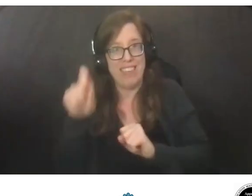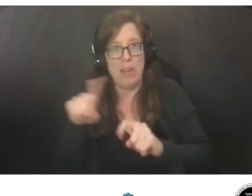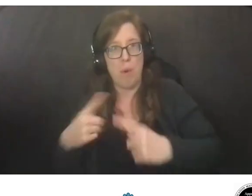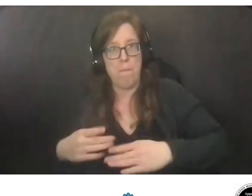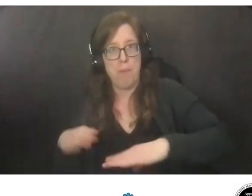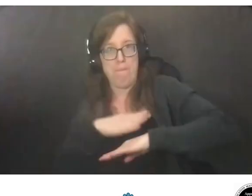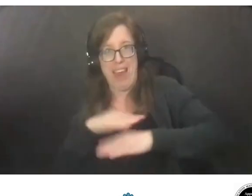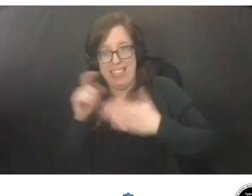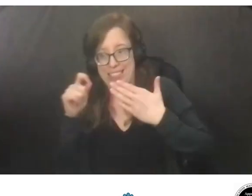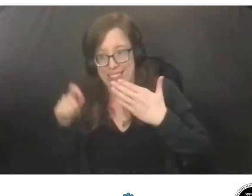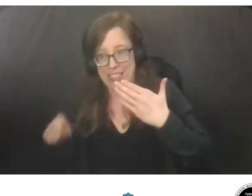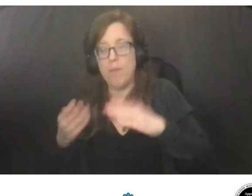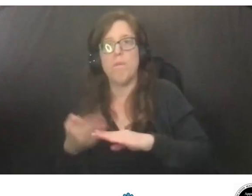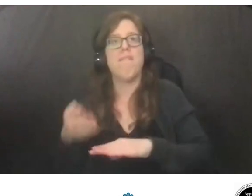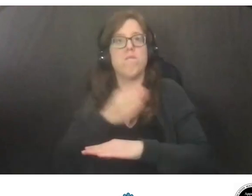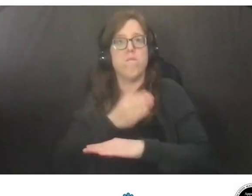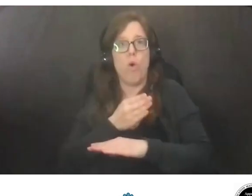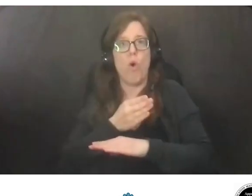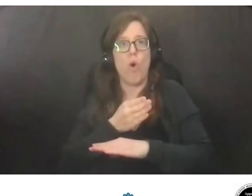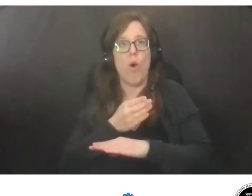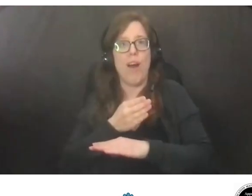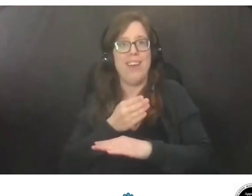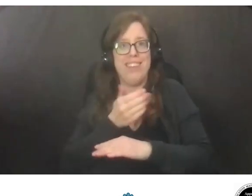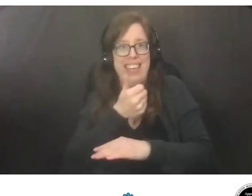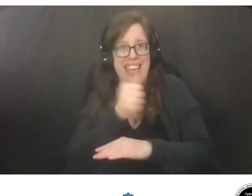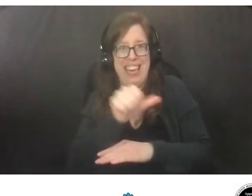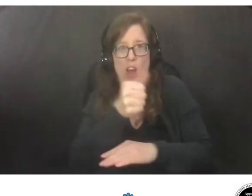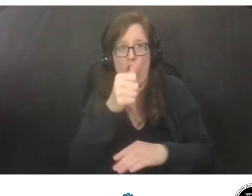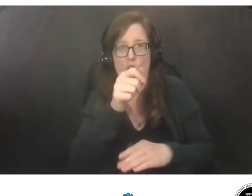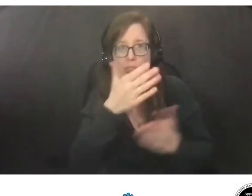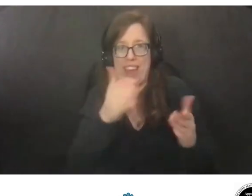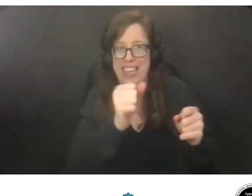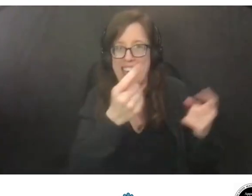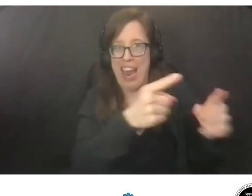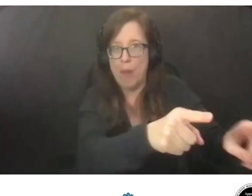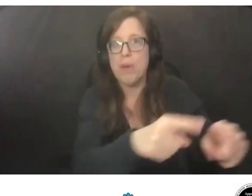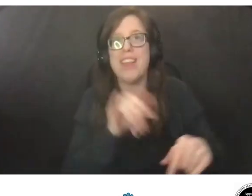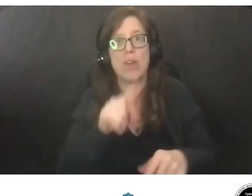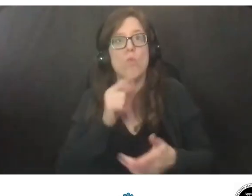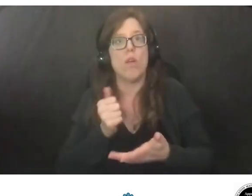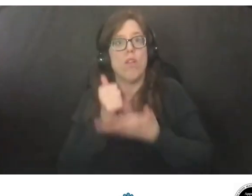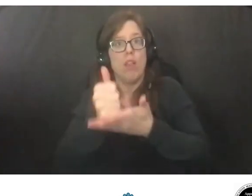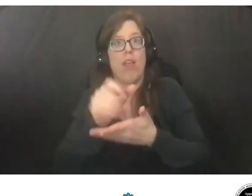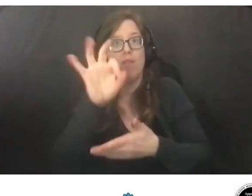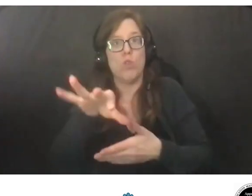met before we...before anything, and that can be a really helpful tool. Reach out to your